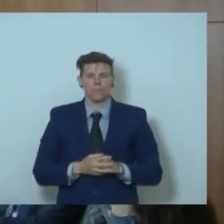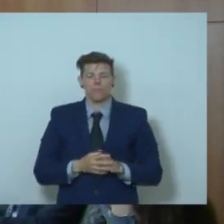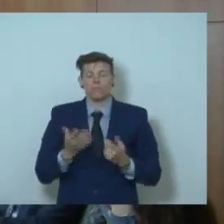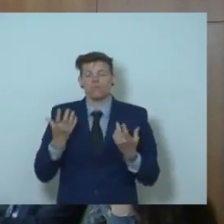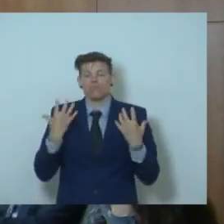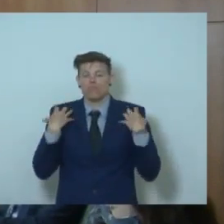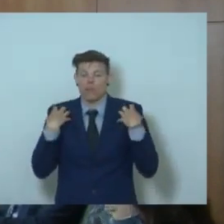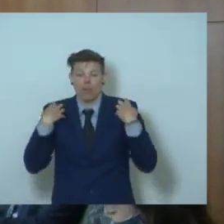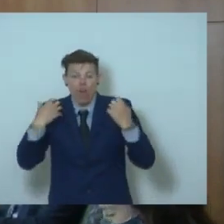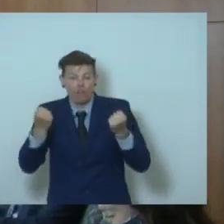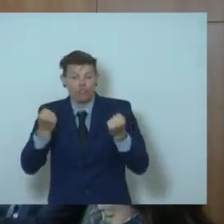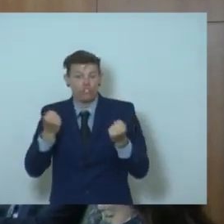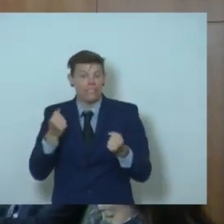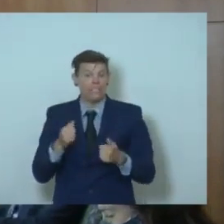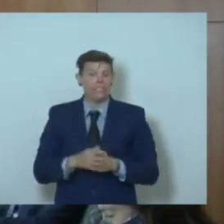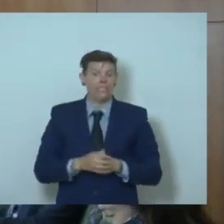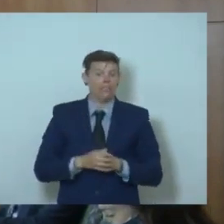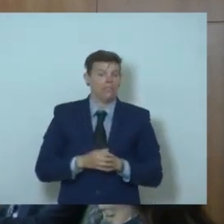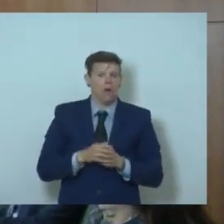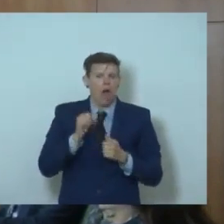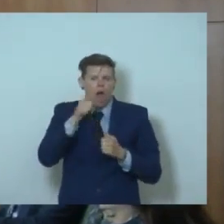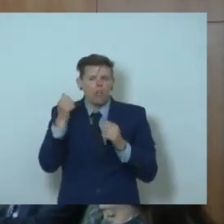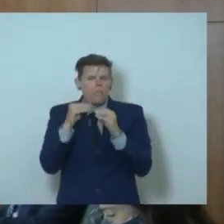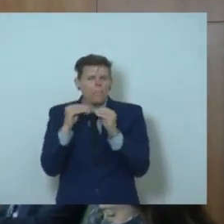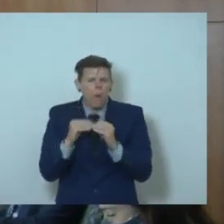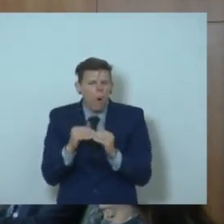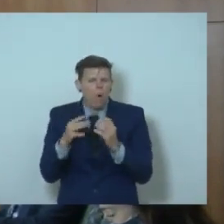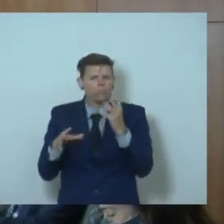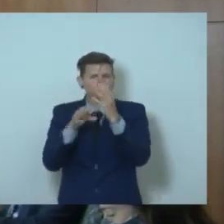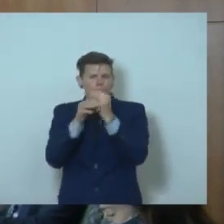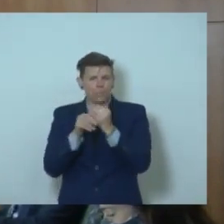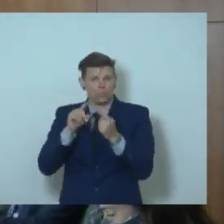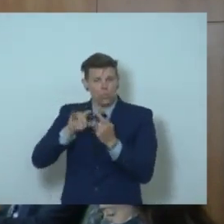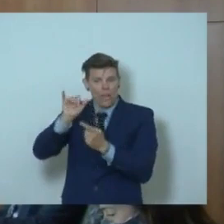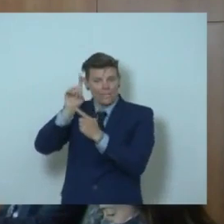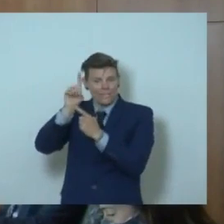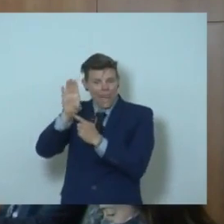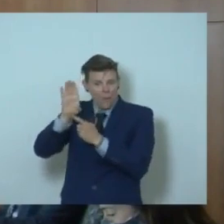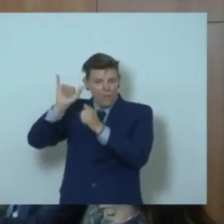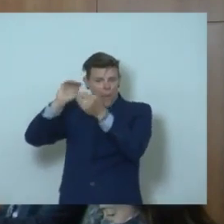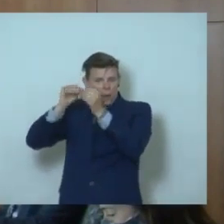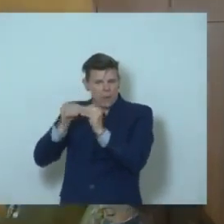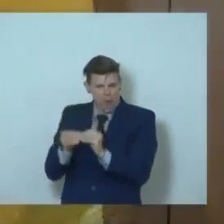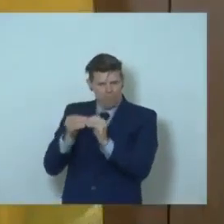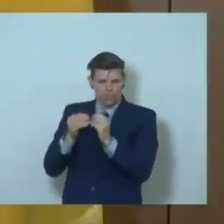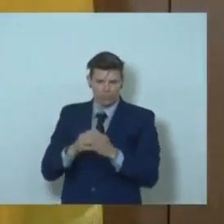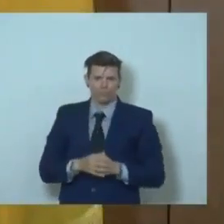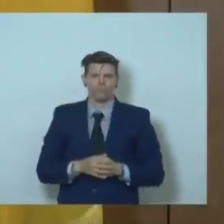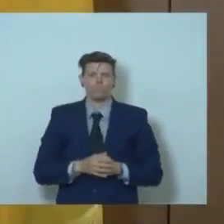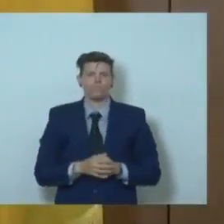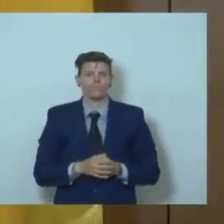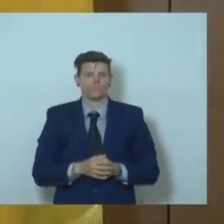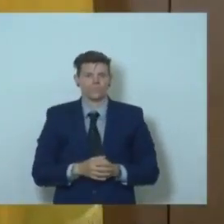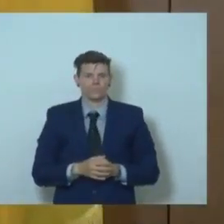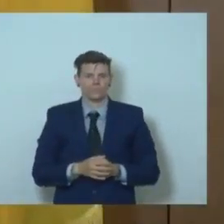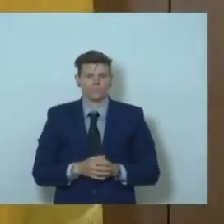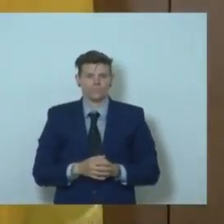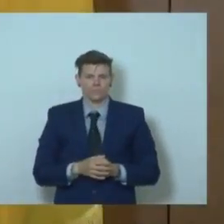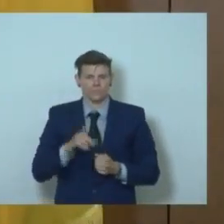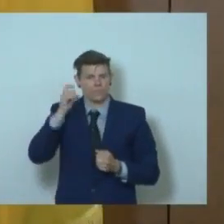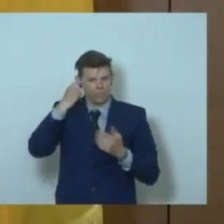WE WERE TOLD US WEEK FOR HAPS COUNTY LEVEL INFORMATION FOR RECOVERIES OF WOULD BE ADDED TO THAT AND ANY OTHER INFORMATION THAT MIGHT BE ADDED AS TIME GOES ON.